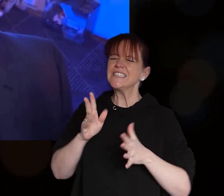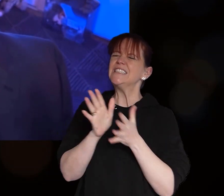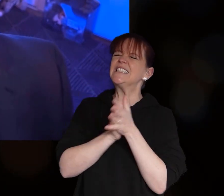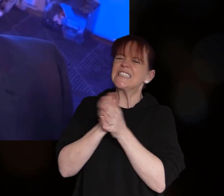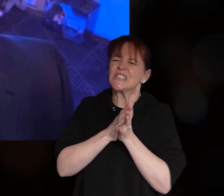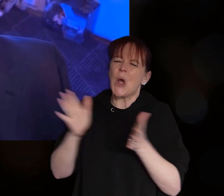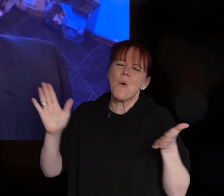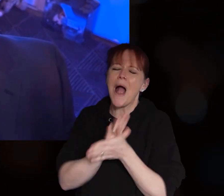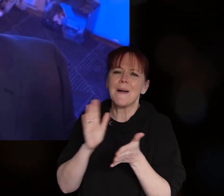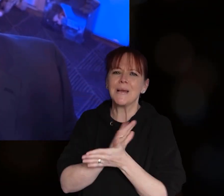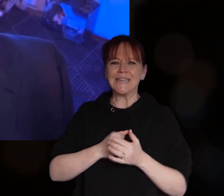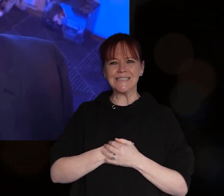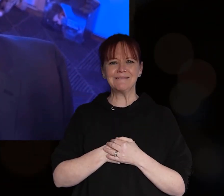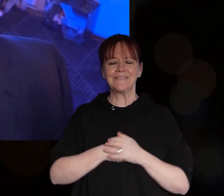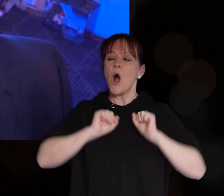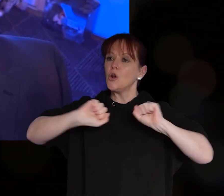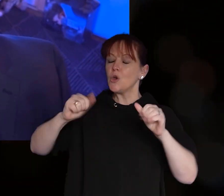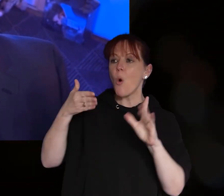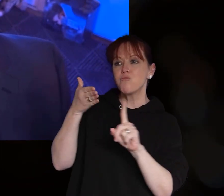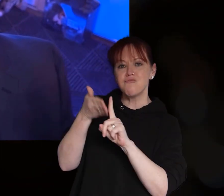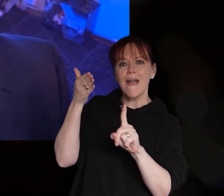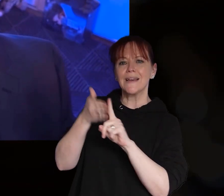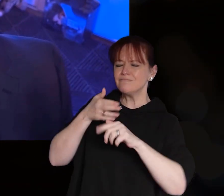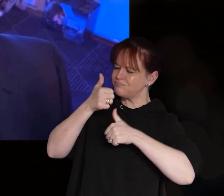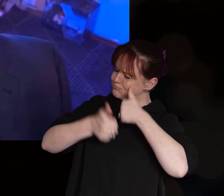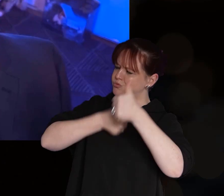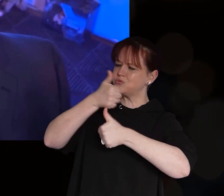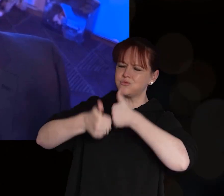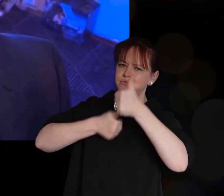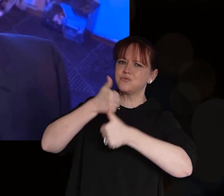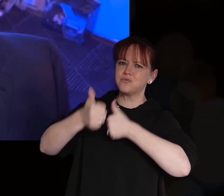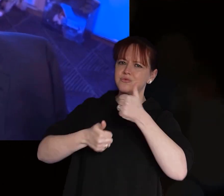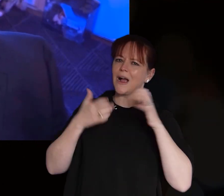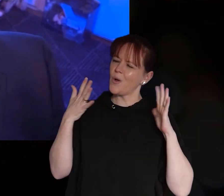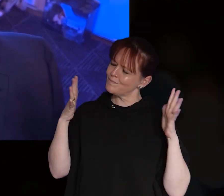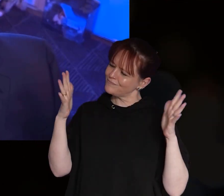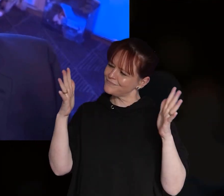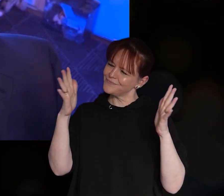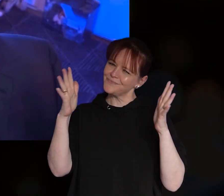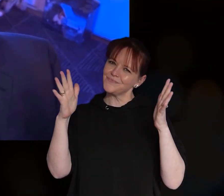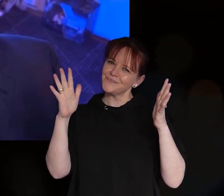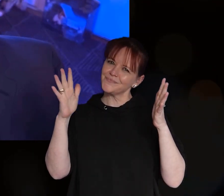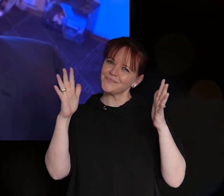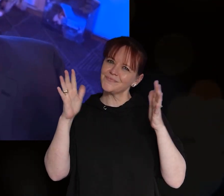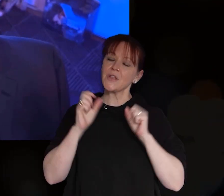All your recognition is thoroughly deserved. Congrats again to you and the whole team.